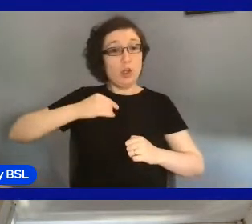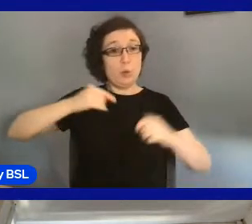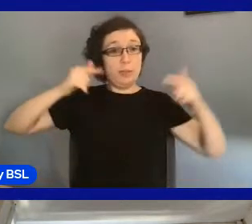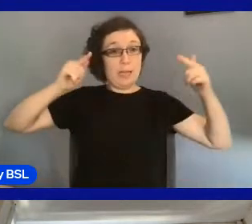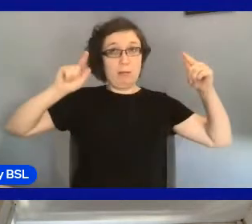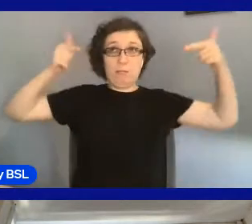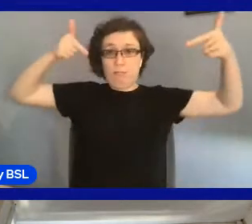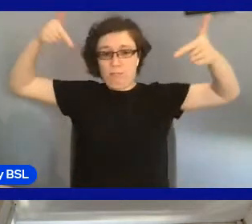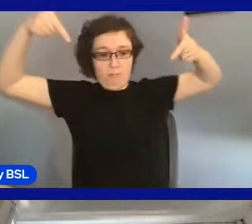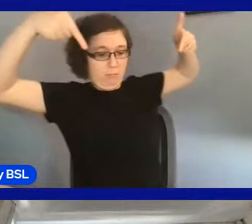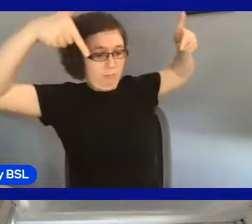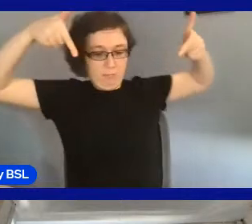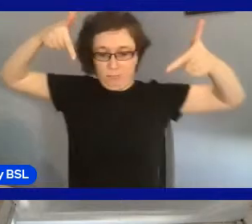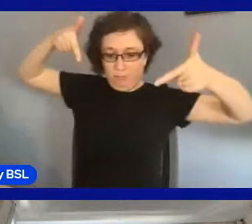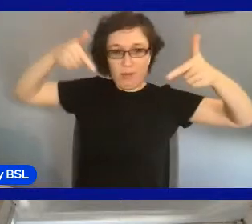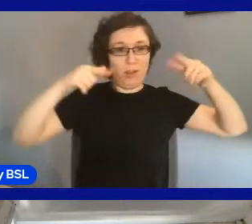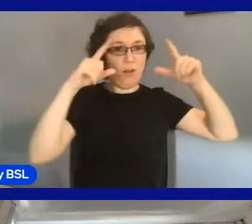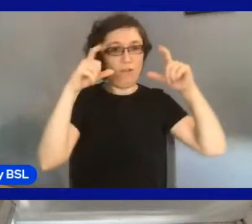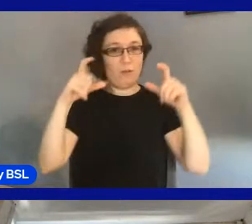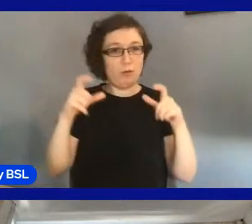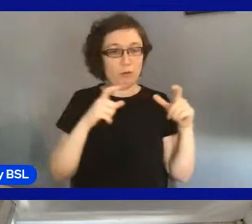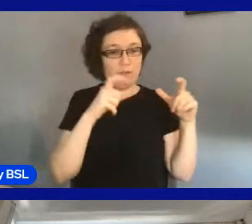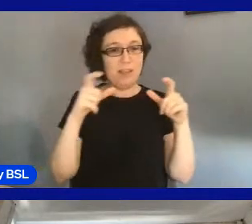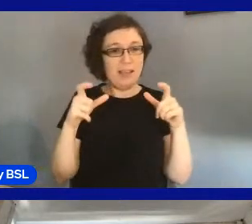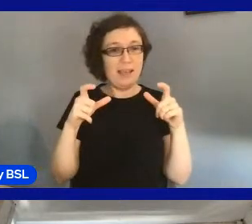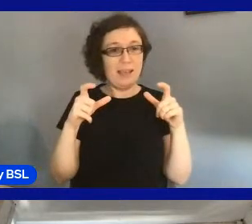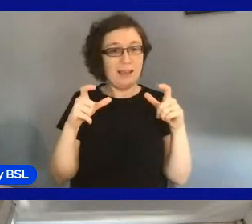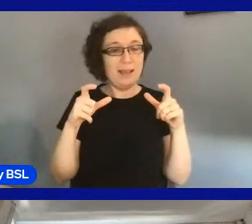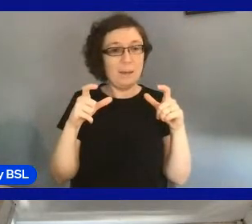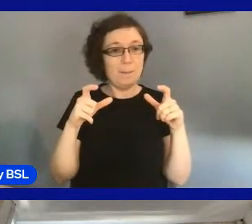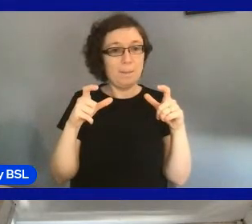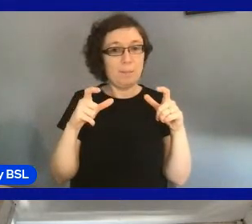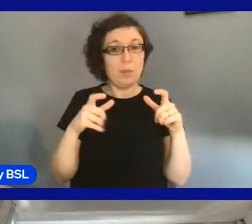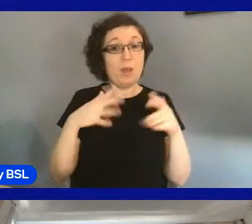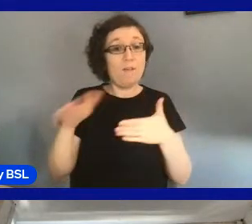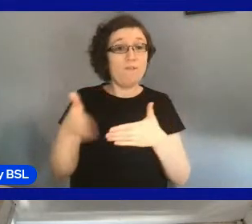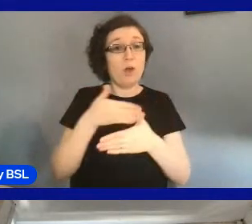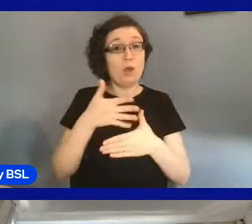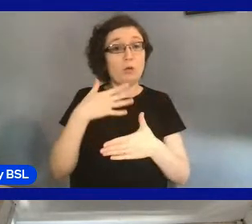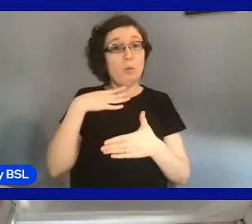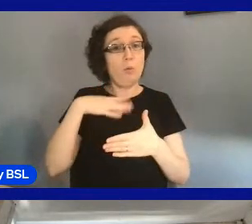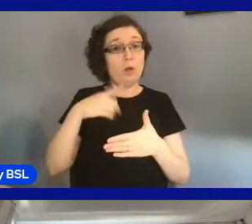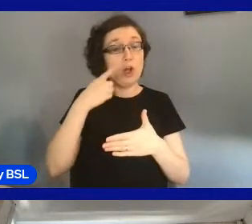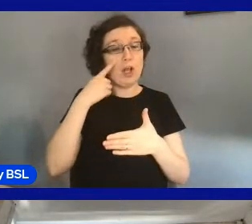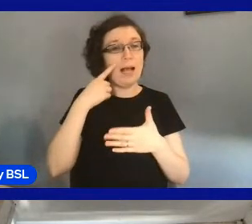how do we communicate